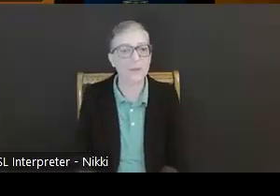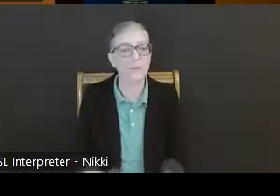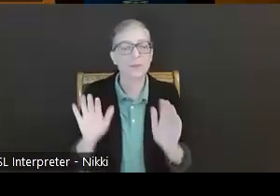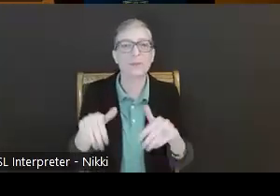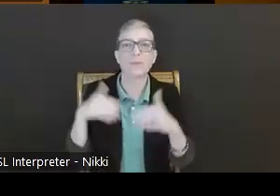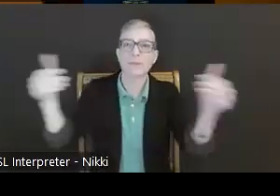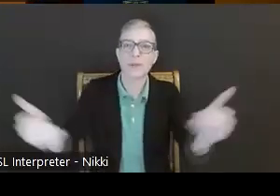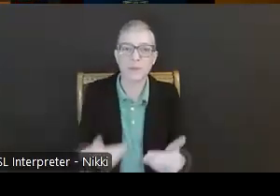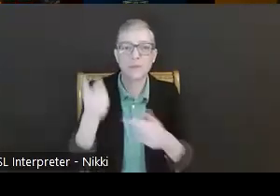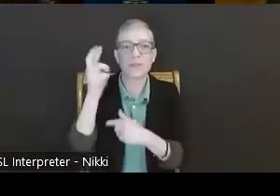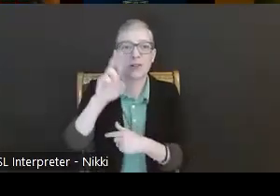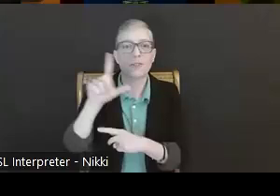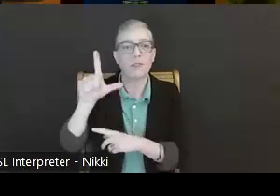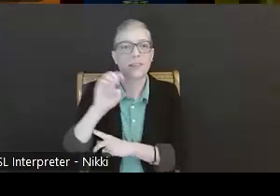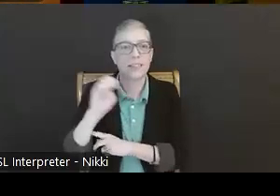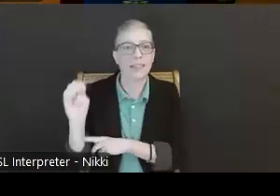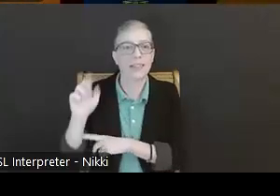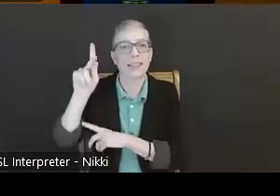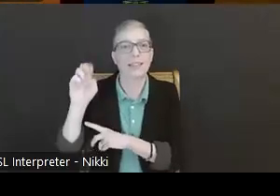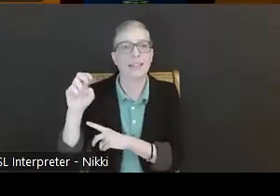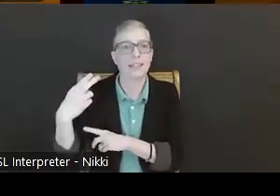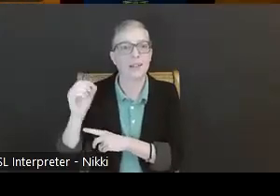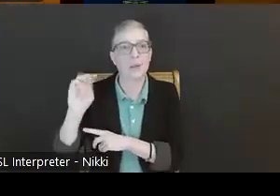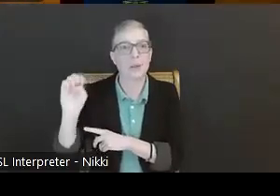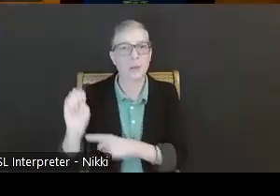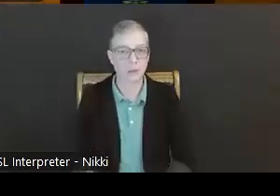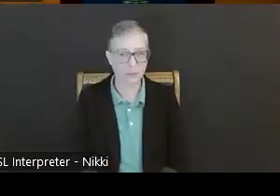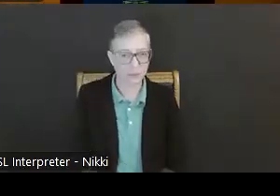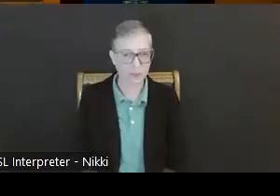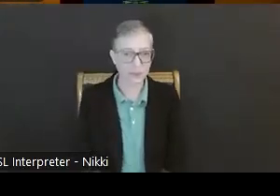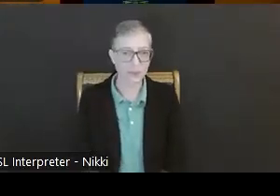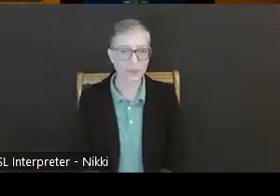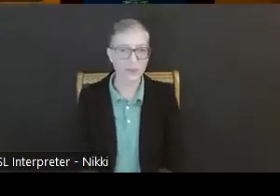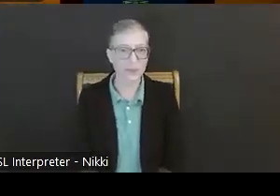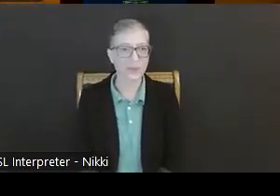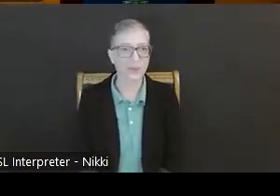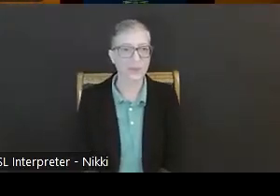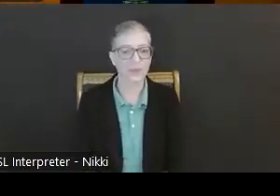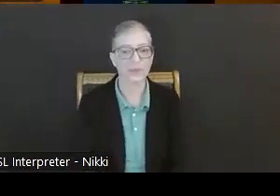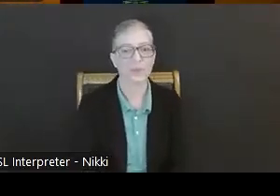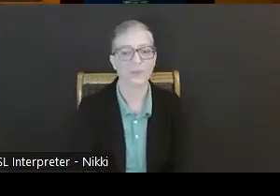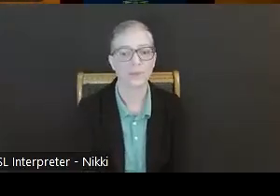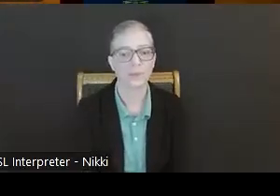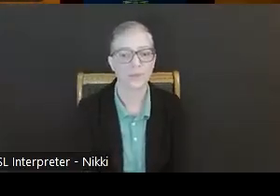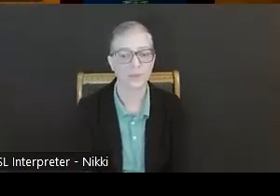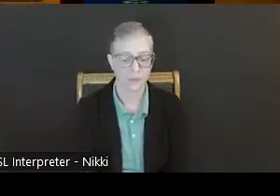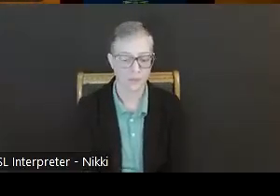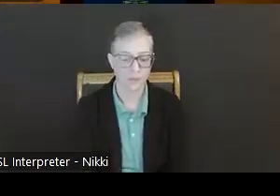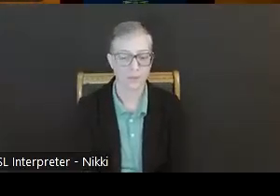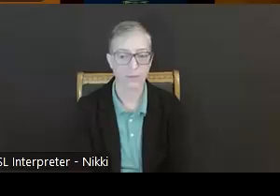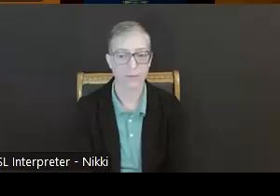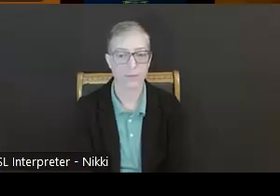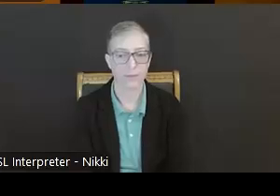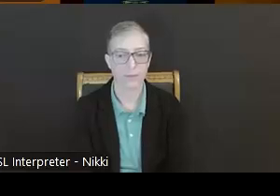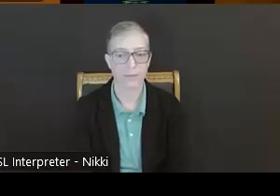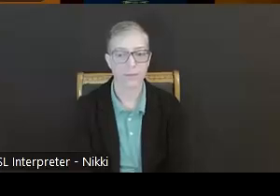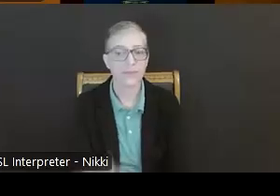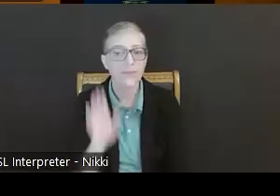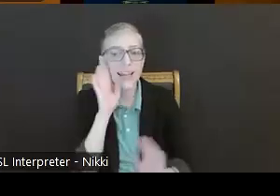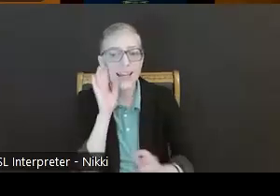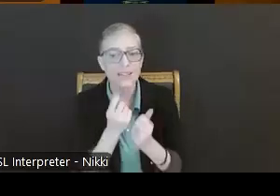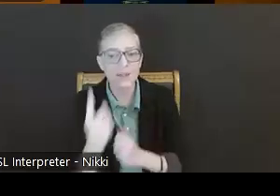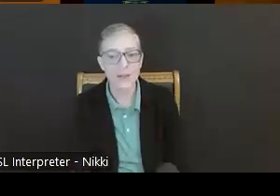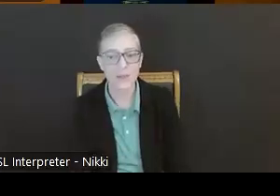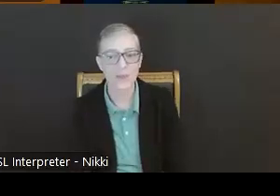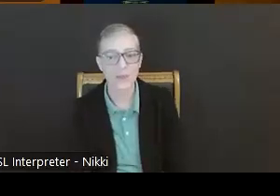kho hi everyone thanks for being here I did hope I do hope you got a little